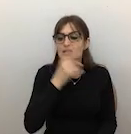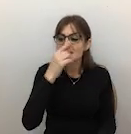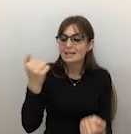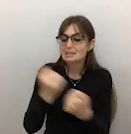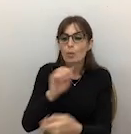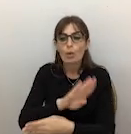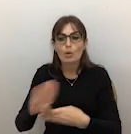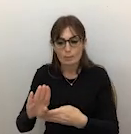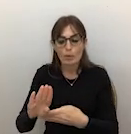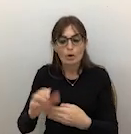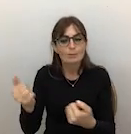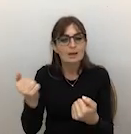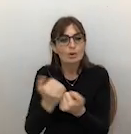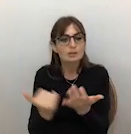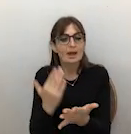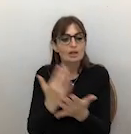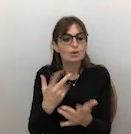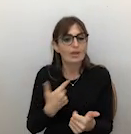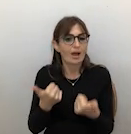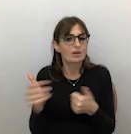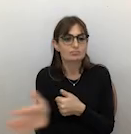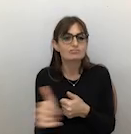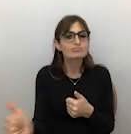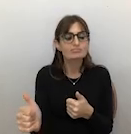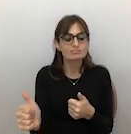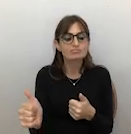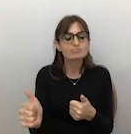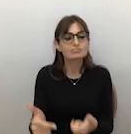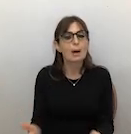by ensuring the organisation has an effective risk management framework.